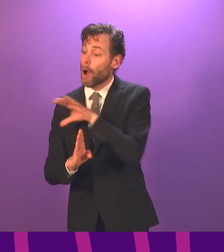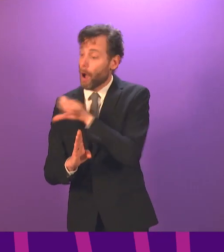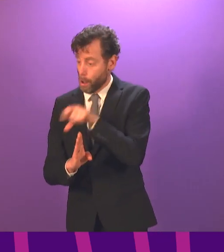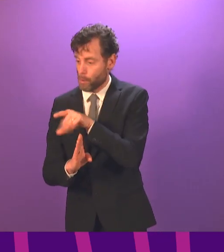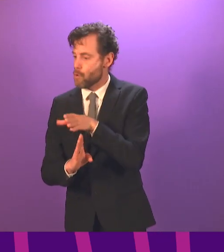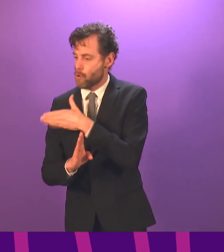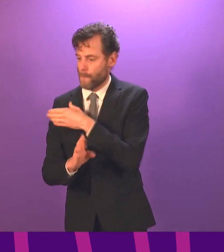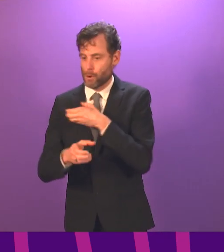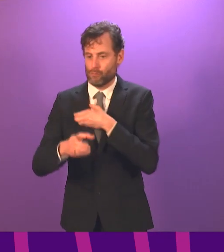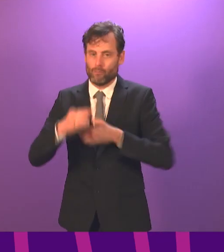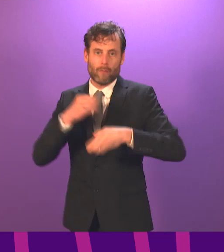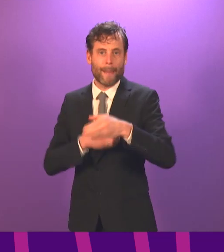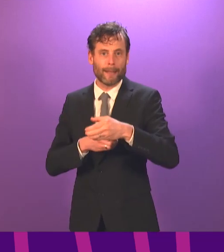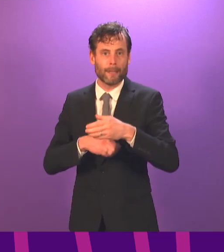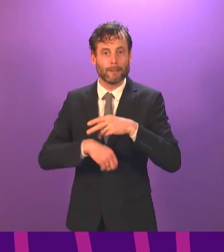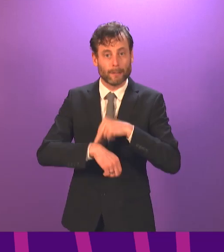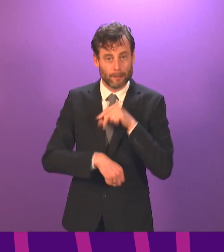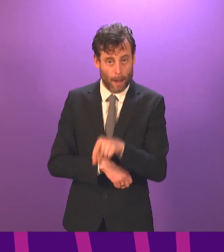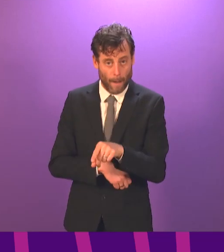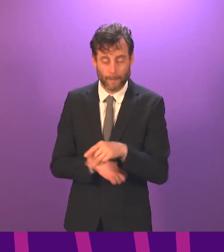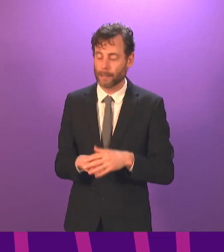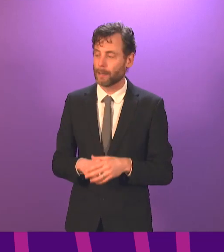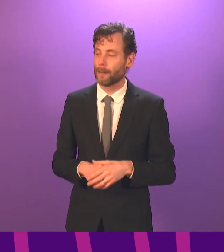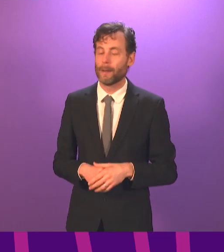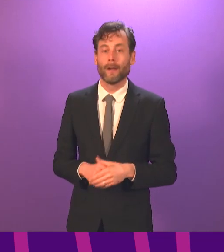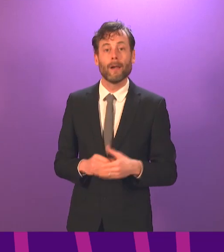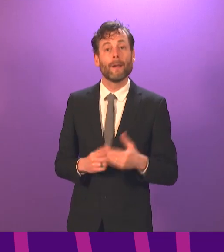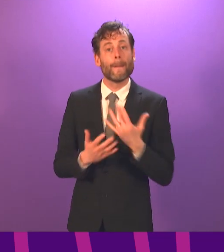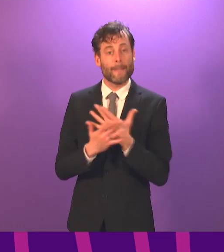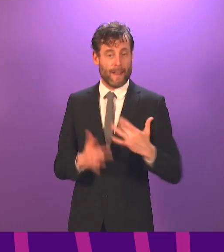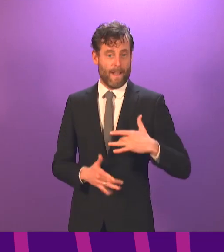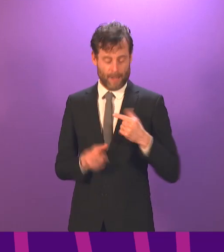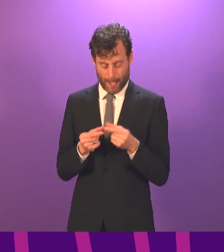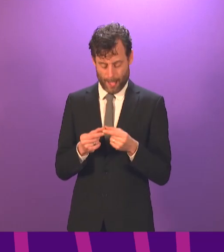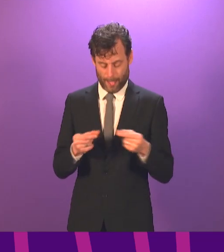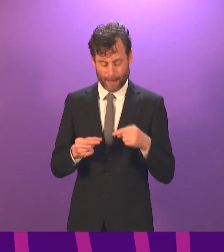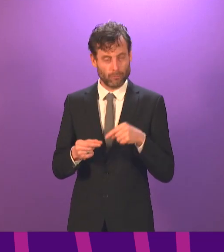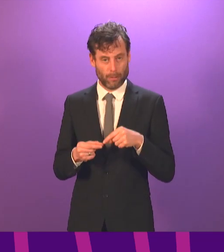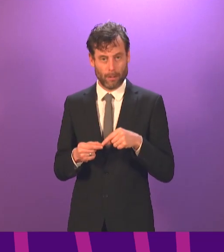Countering that is the fact that it is believed that lateral flow testing is of less case-finding